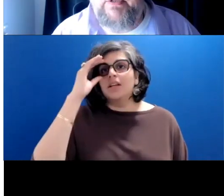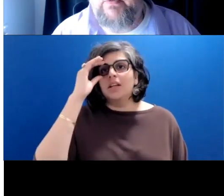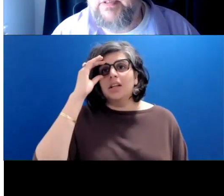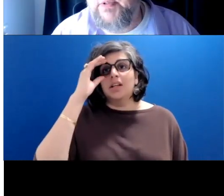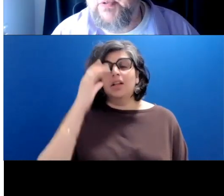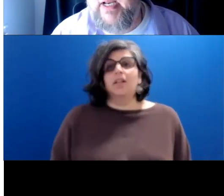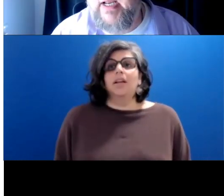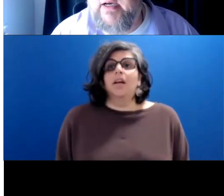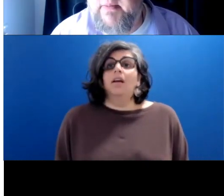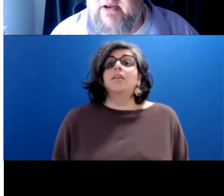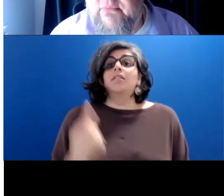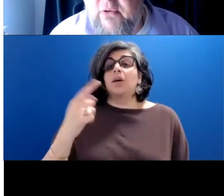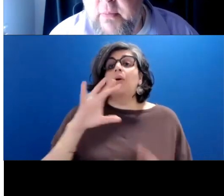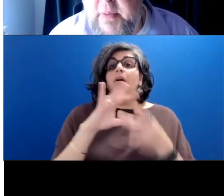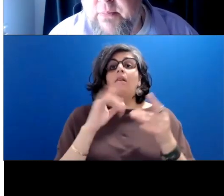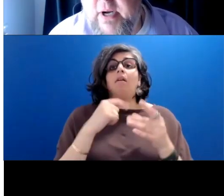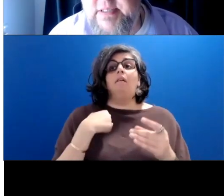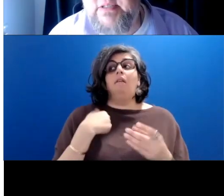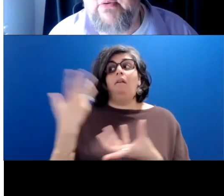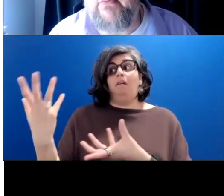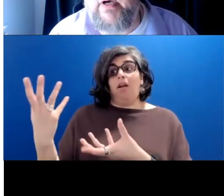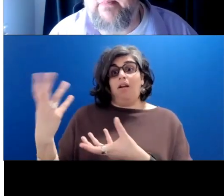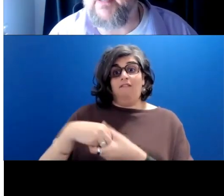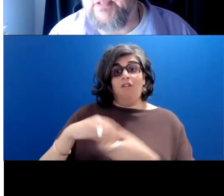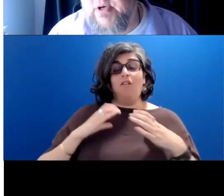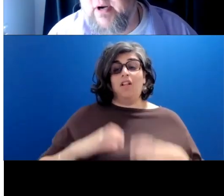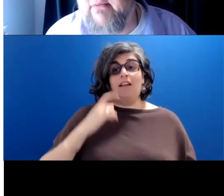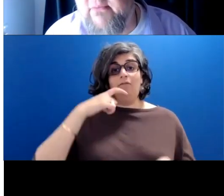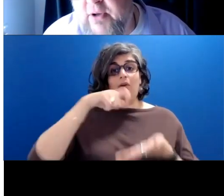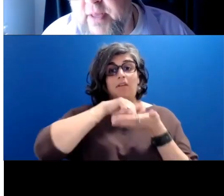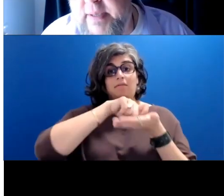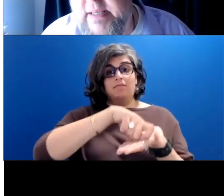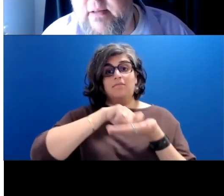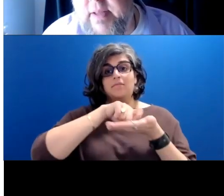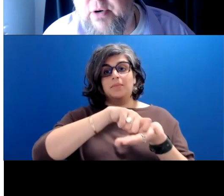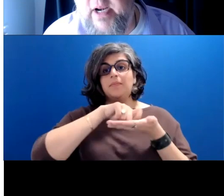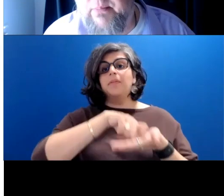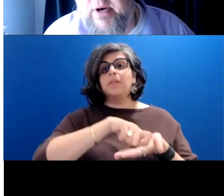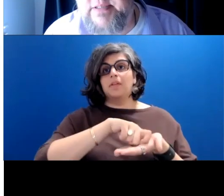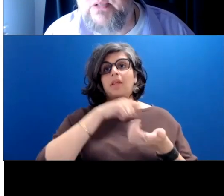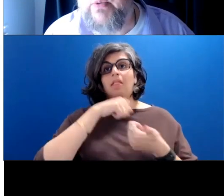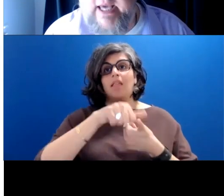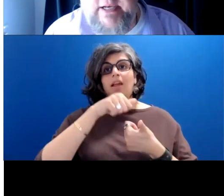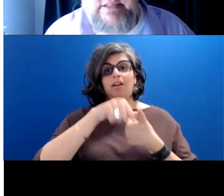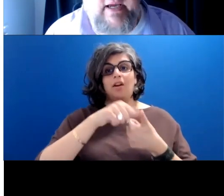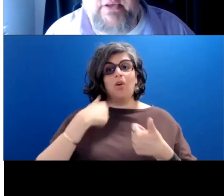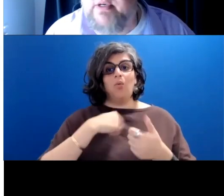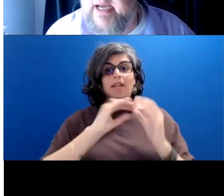So someone's writing, "I involve them in the process of," sorry, "I involve them in the letter writing process, we edit together."